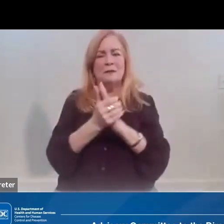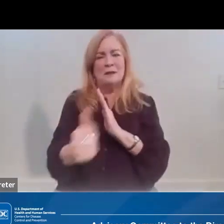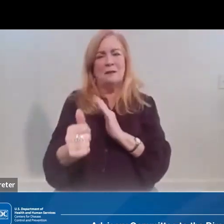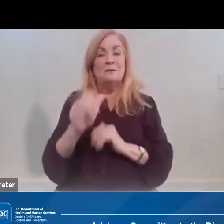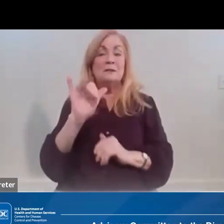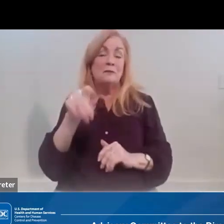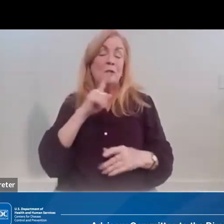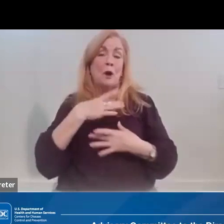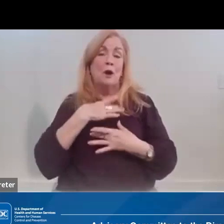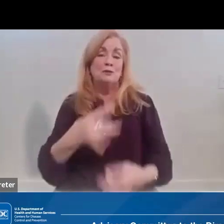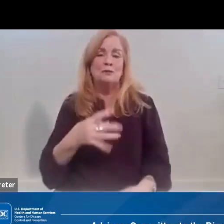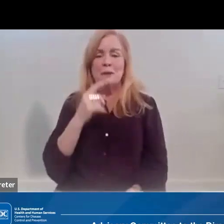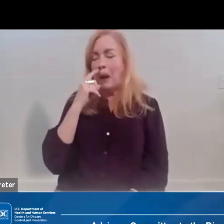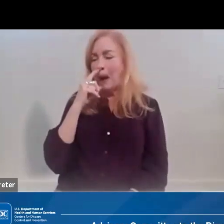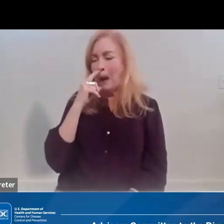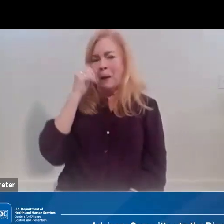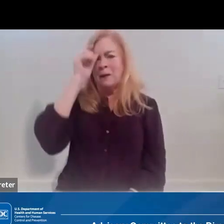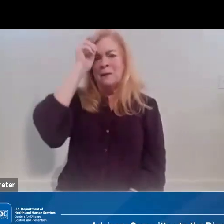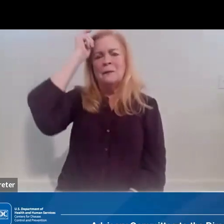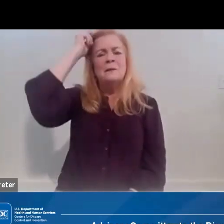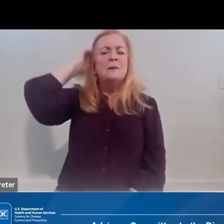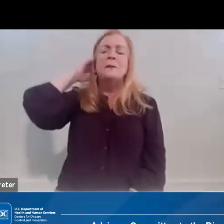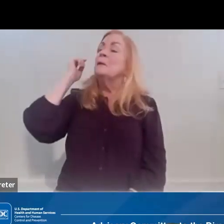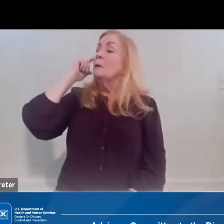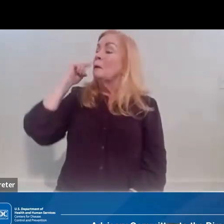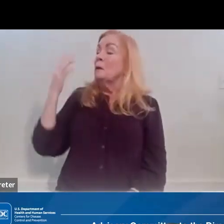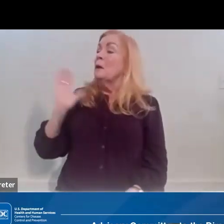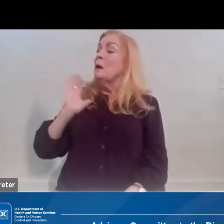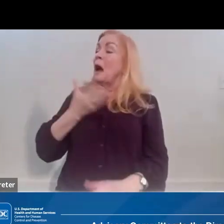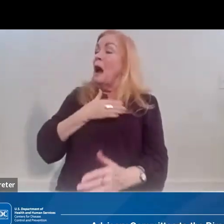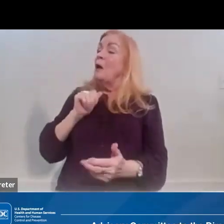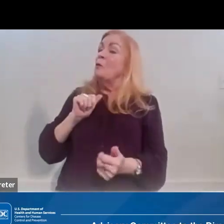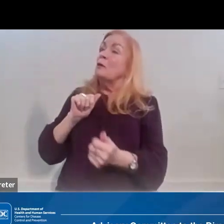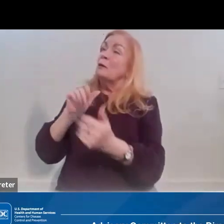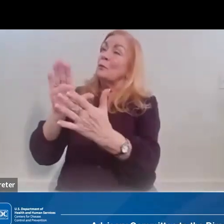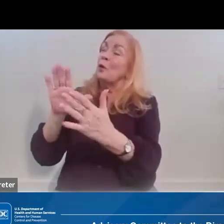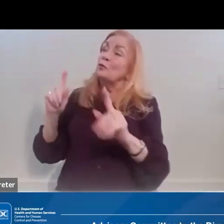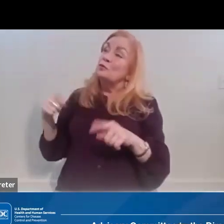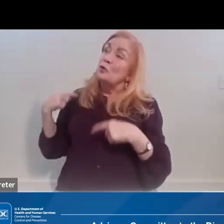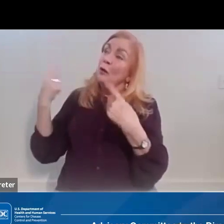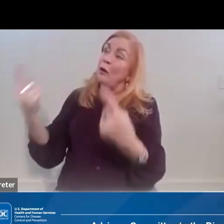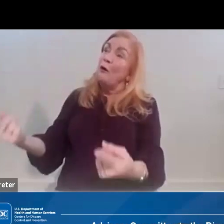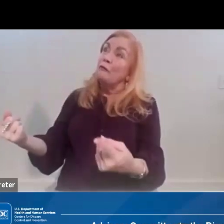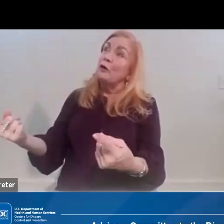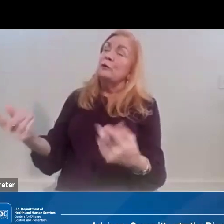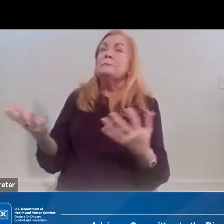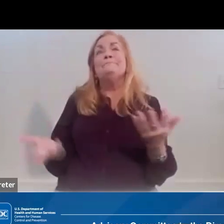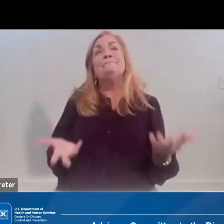So let me say that our approach has been over the last, well, certainly the last three